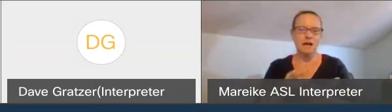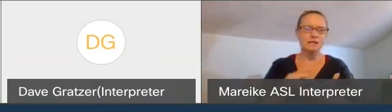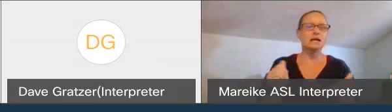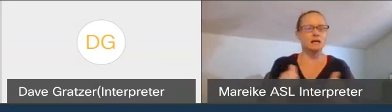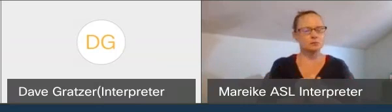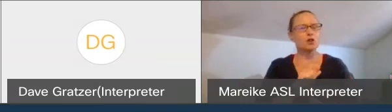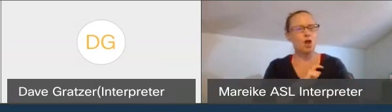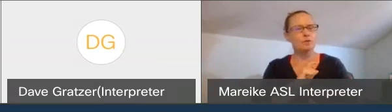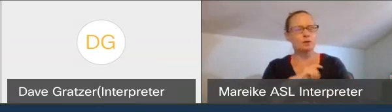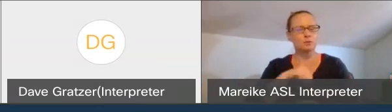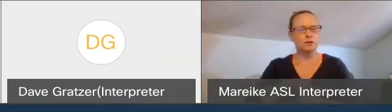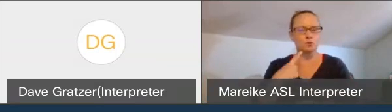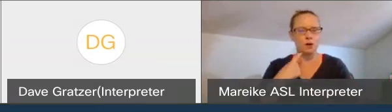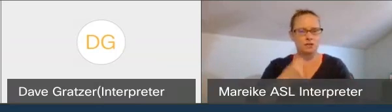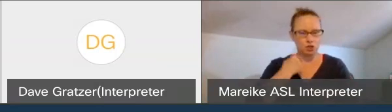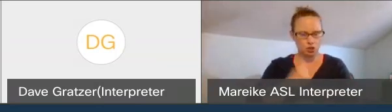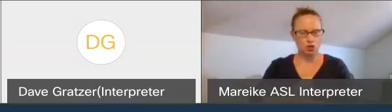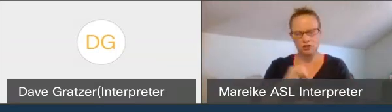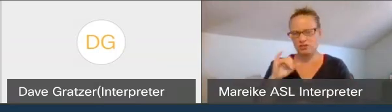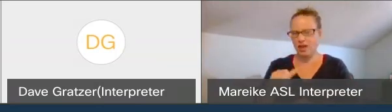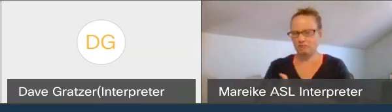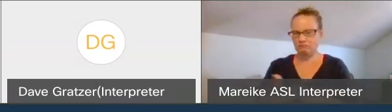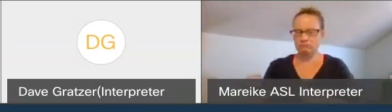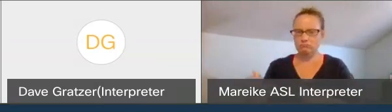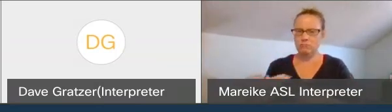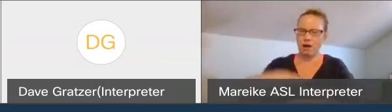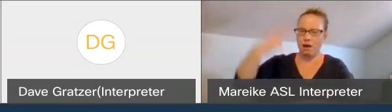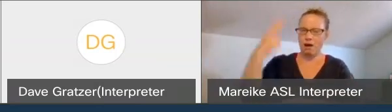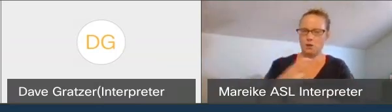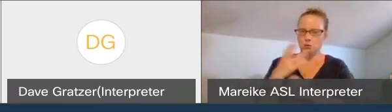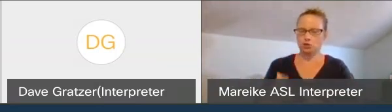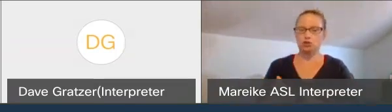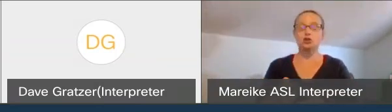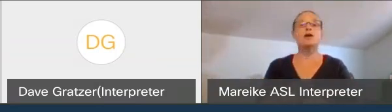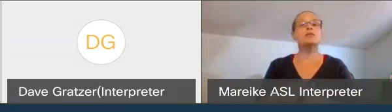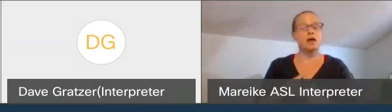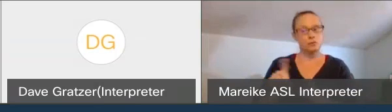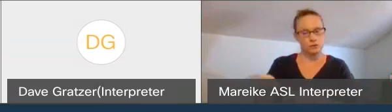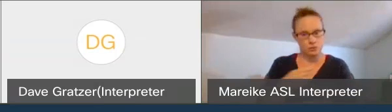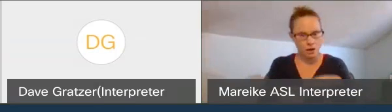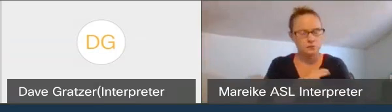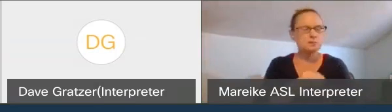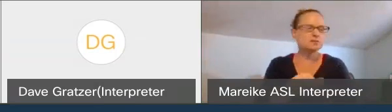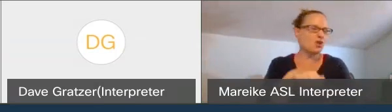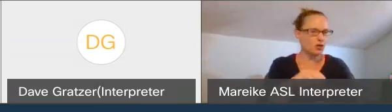Um, from there, we took that to the hospitals and everybody else, and they ended up having